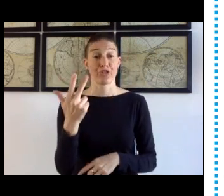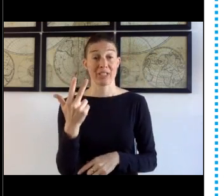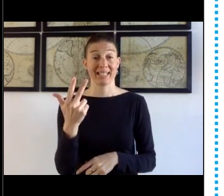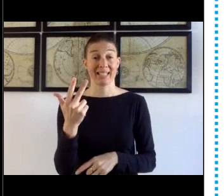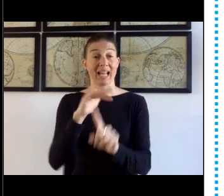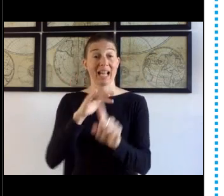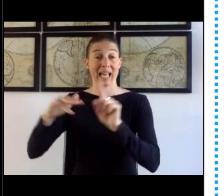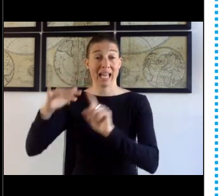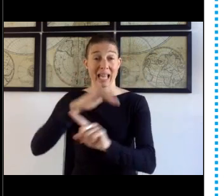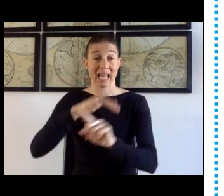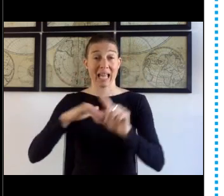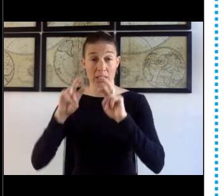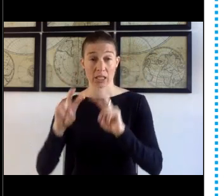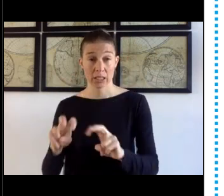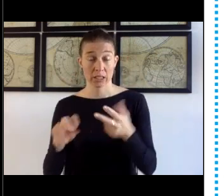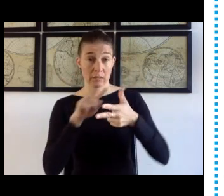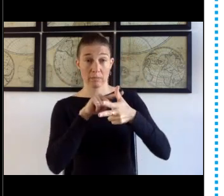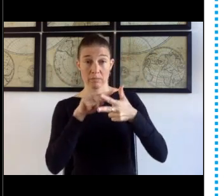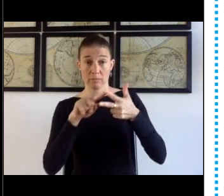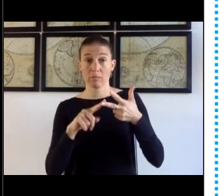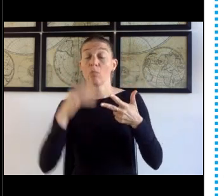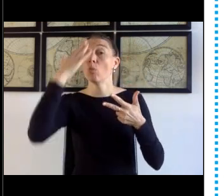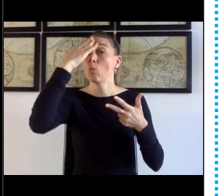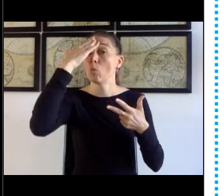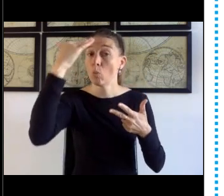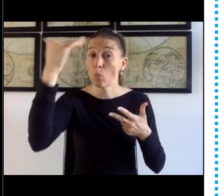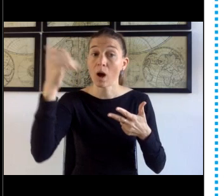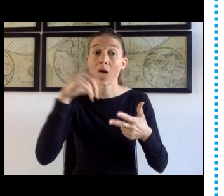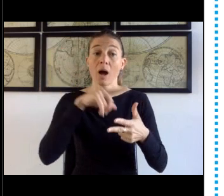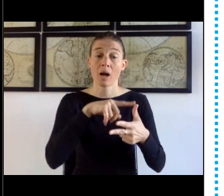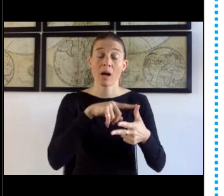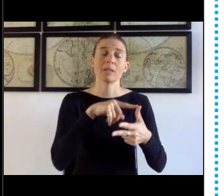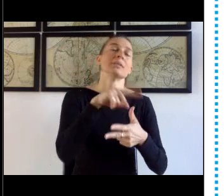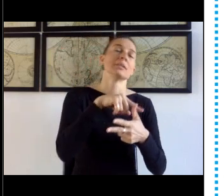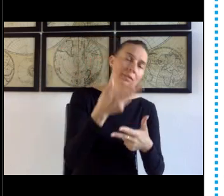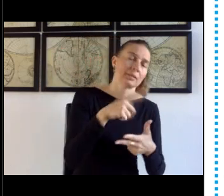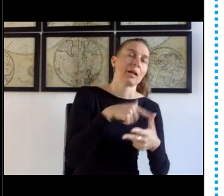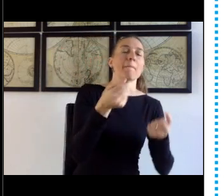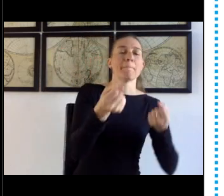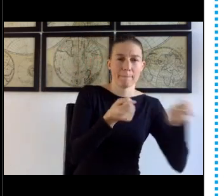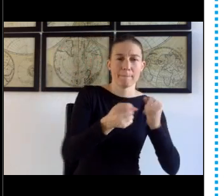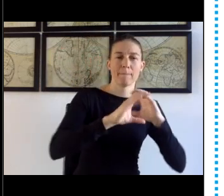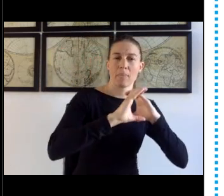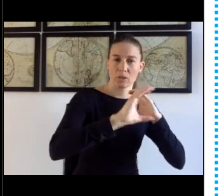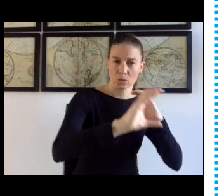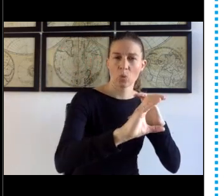that with bus and coach, we mean mainly things like connections